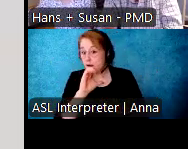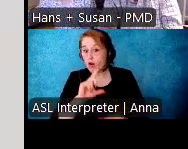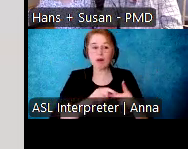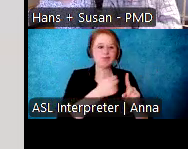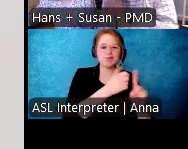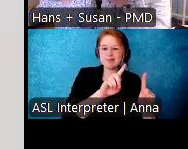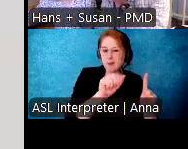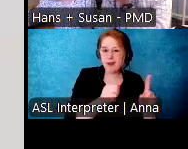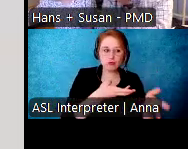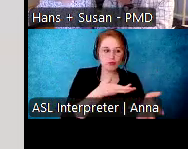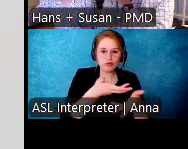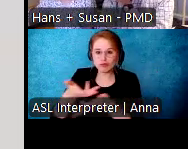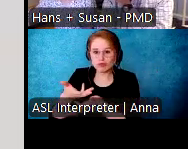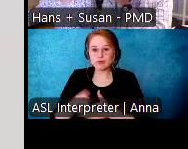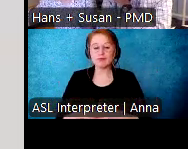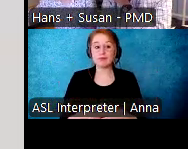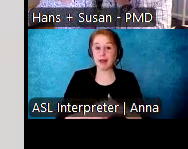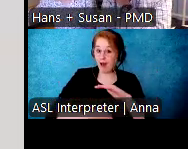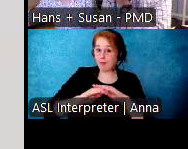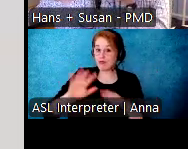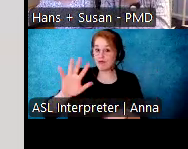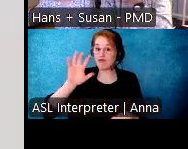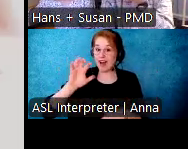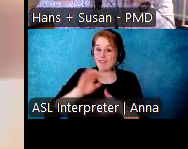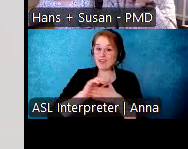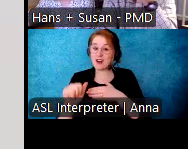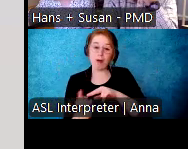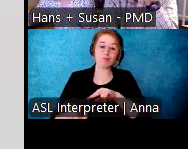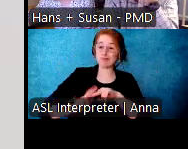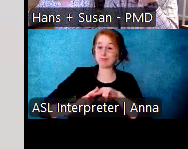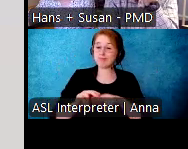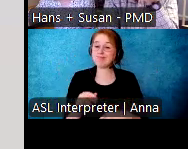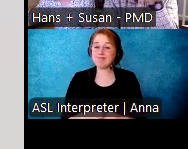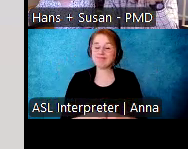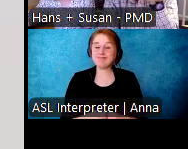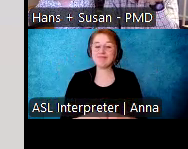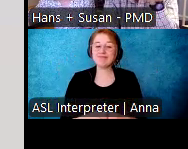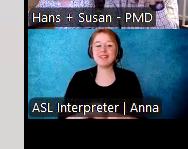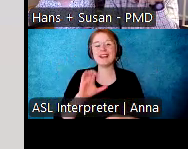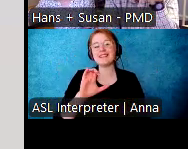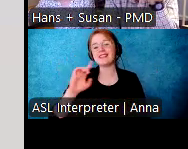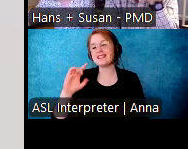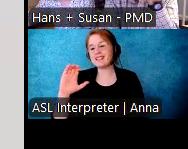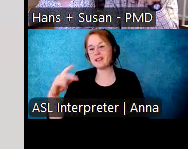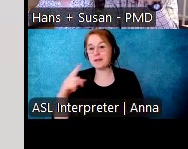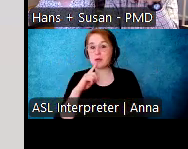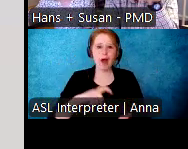Plus you can earn up to $500 in bonuses. Certified direct care professionals are in high demand